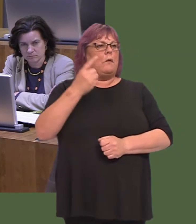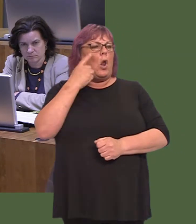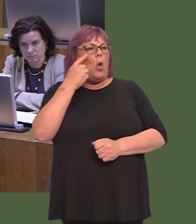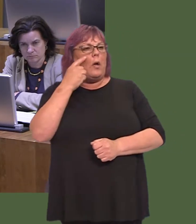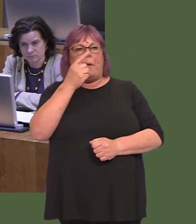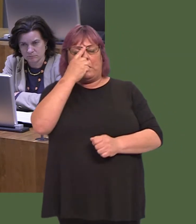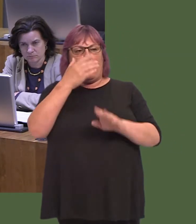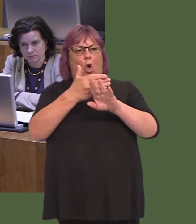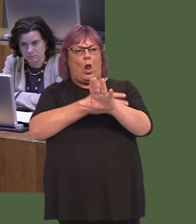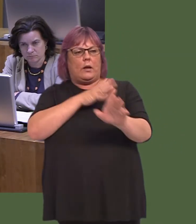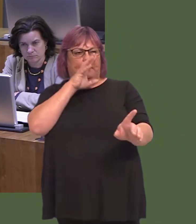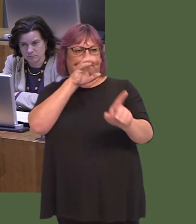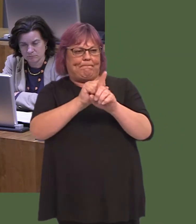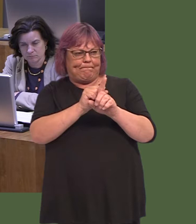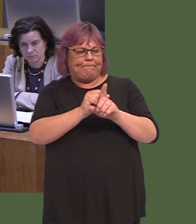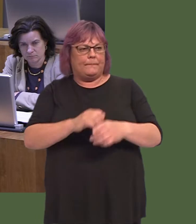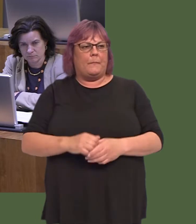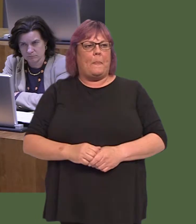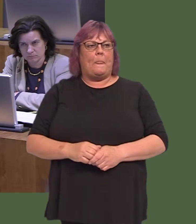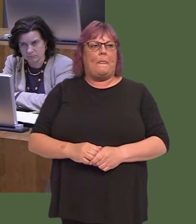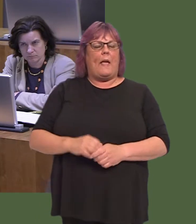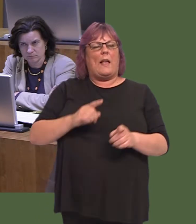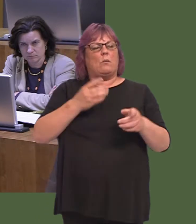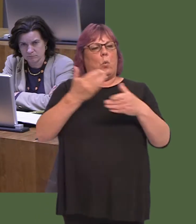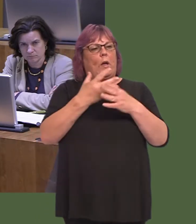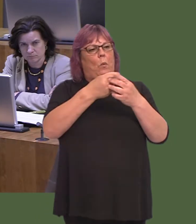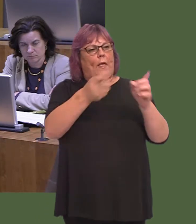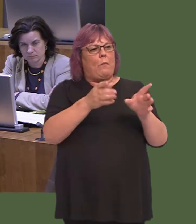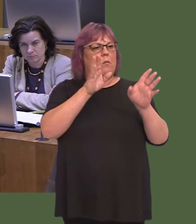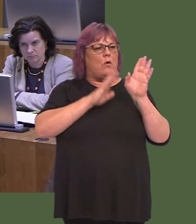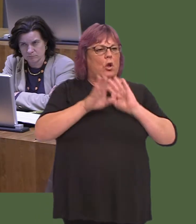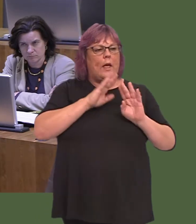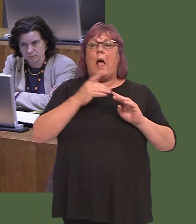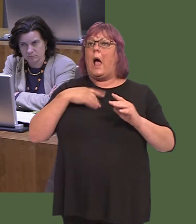As someone with significant experience in representing young people at the sharp end